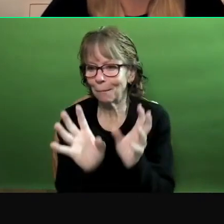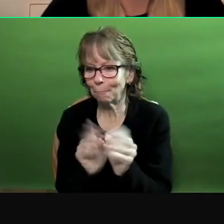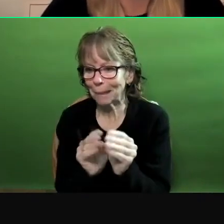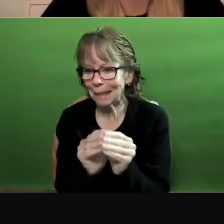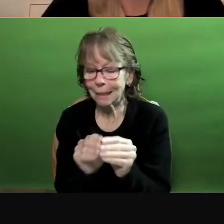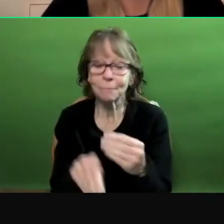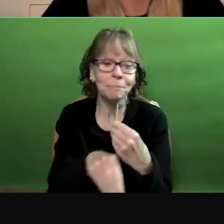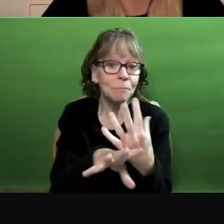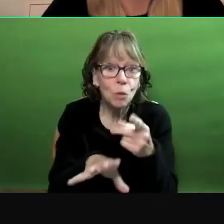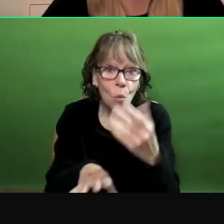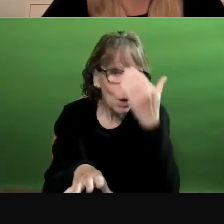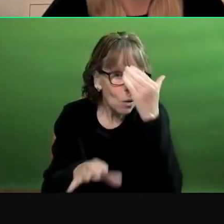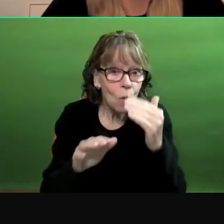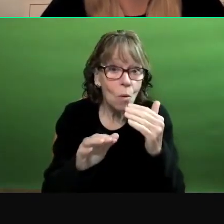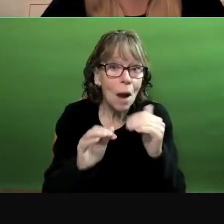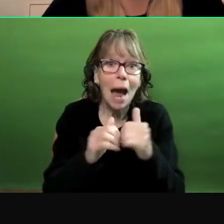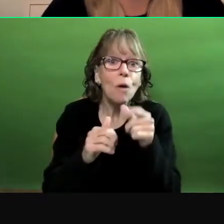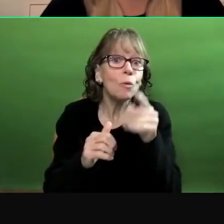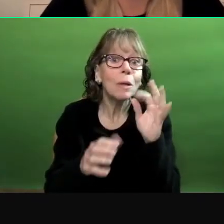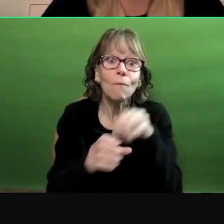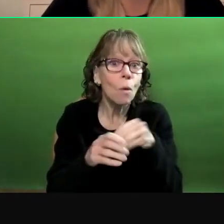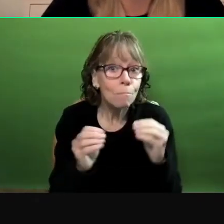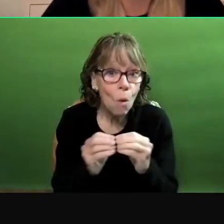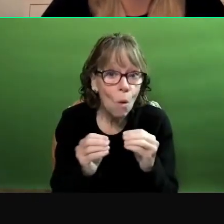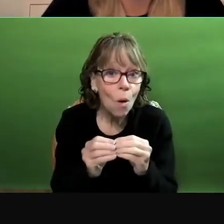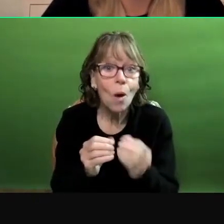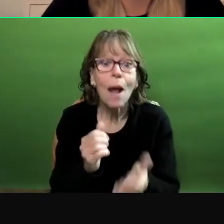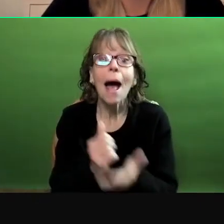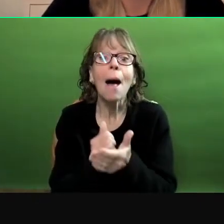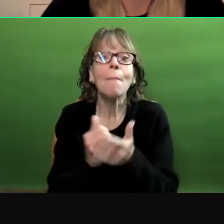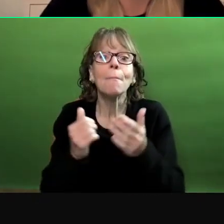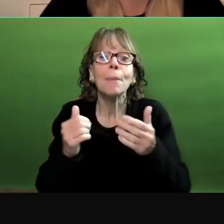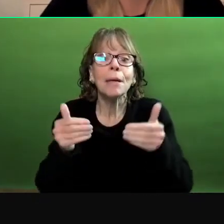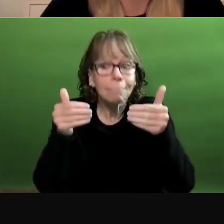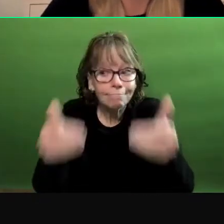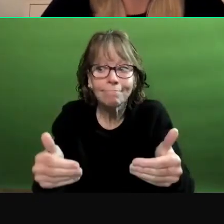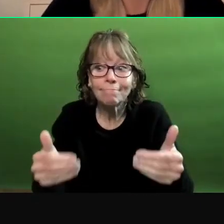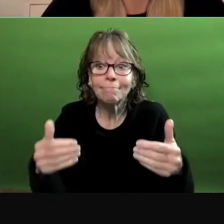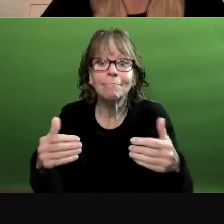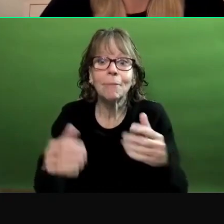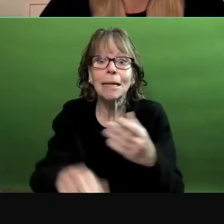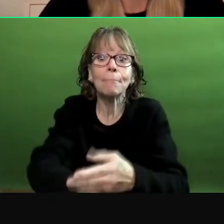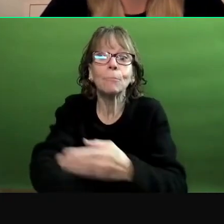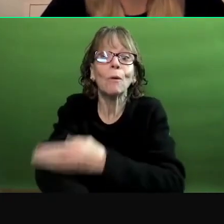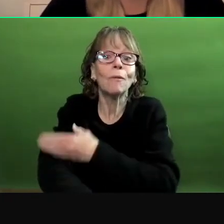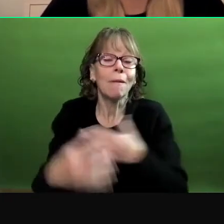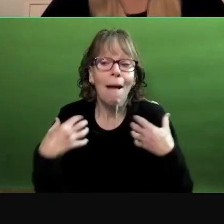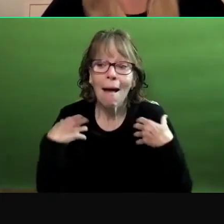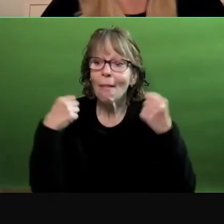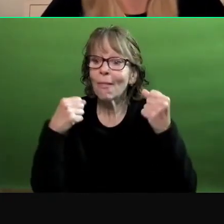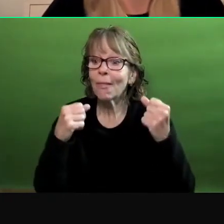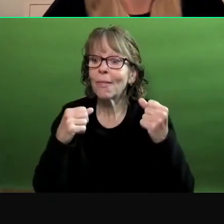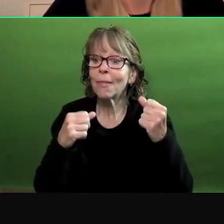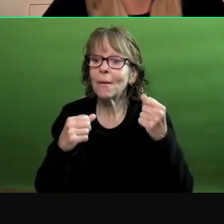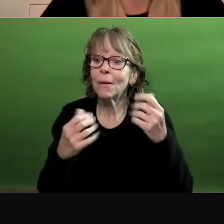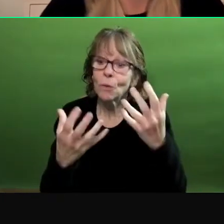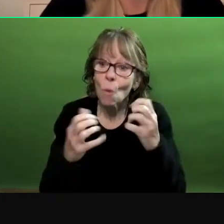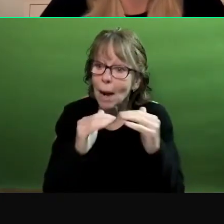in which you can get involved in advancing health equity for people with disabilities, we welcome you. I'm so grateful for this opportunity and this